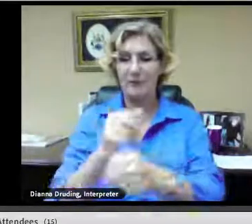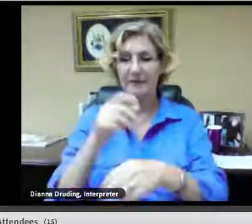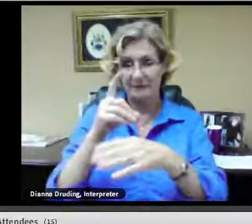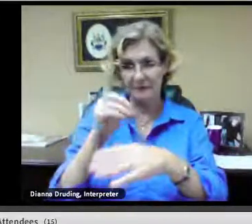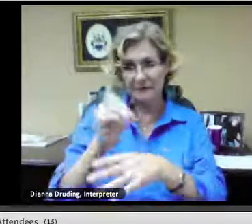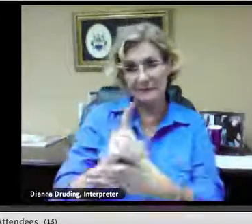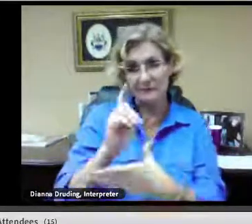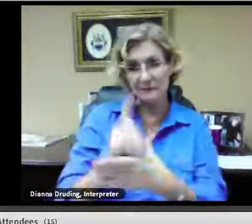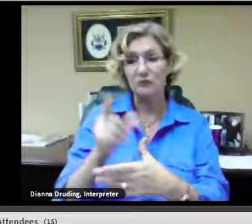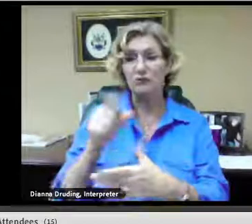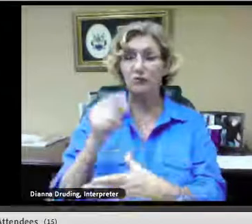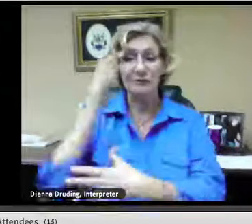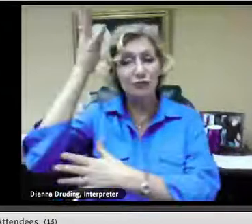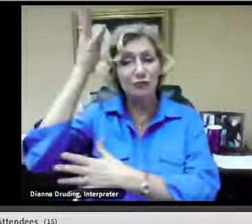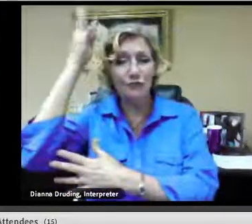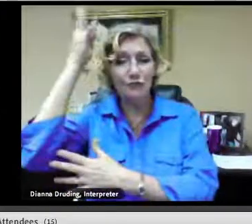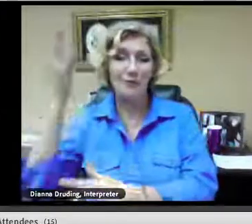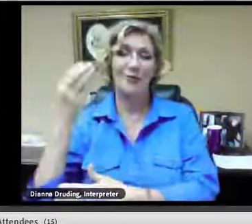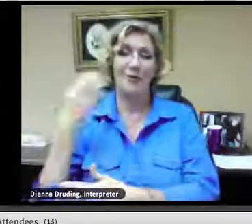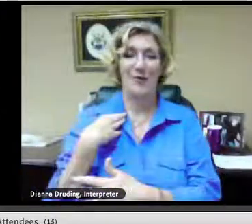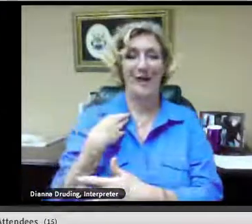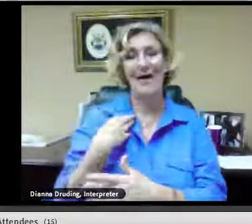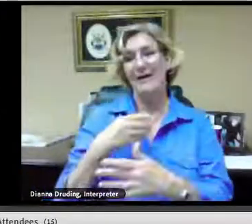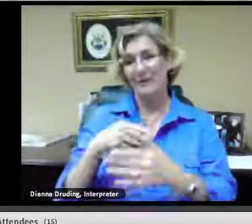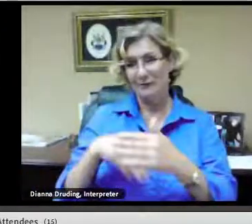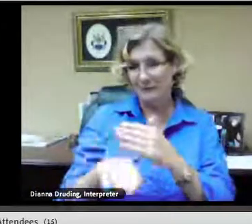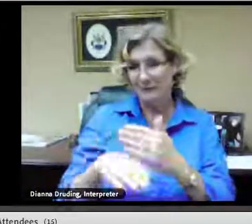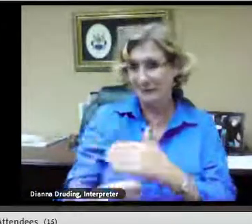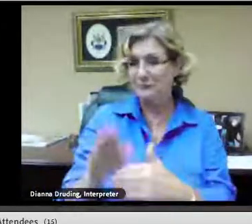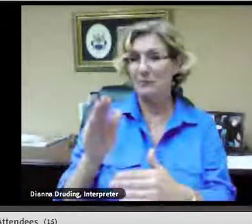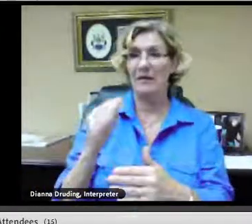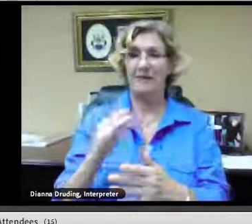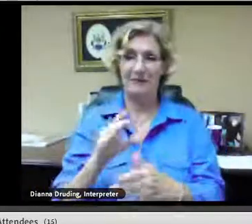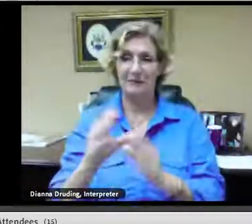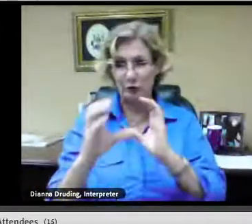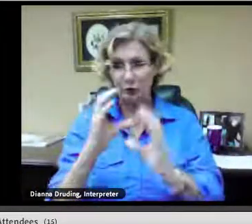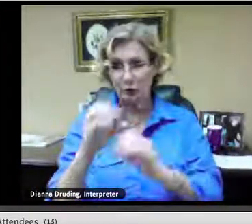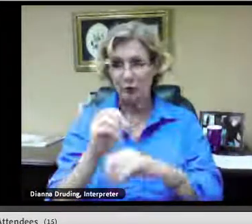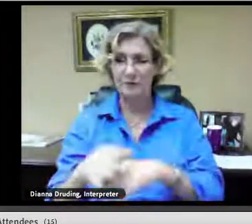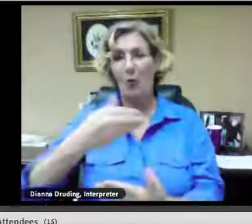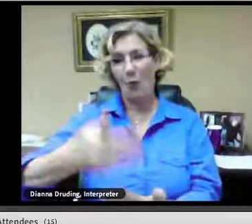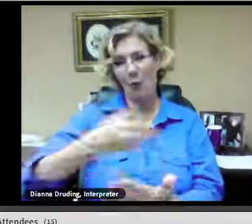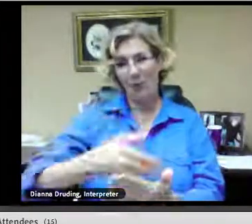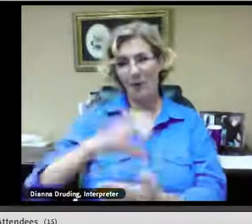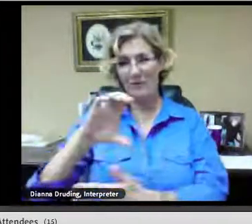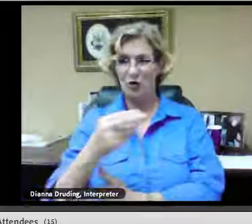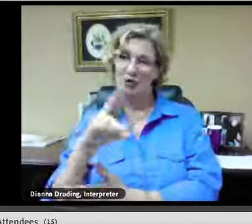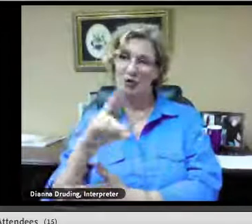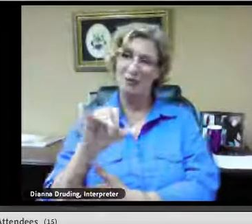keynote speaker and presenter. Please welcome Christine and enjoy her webinar this morning. Christine?